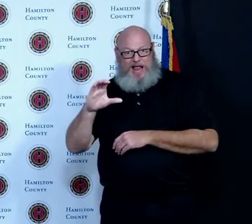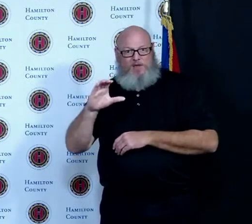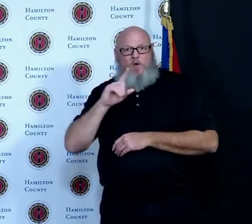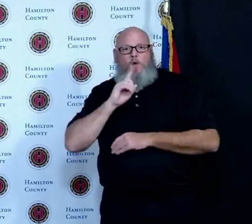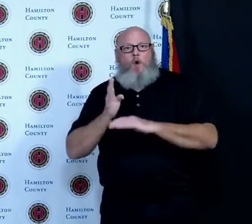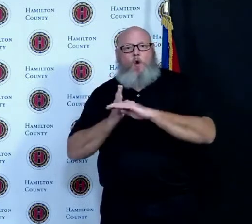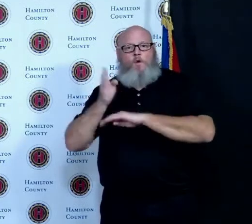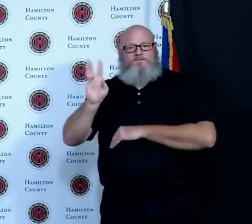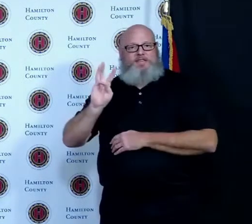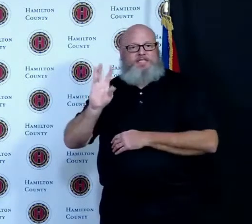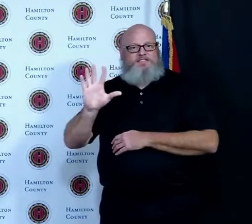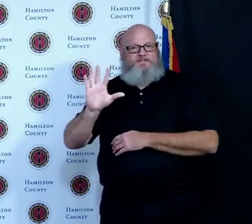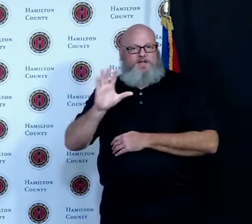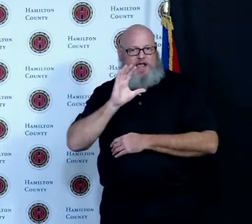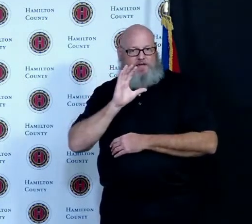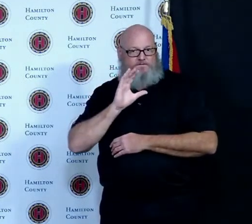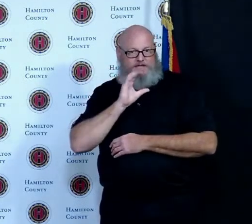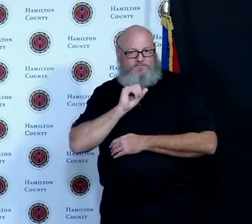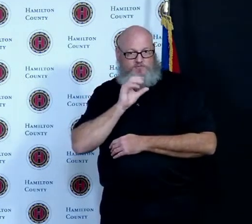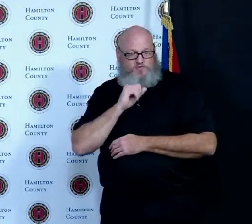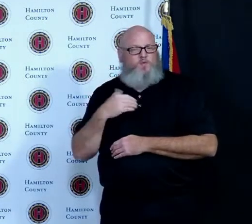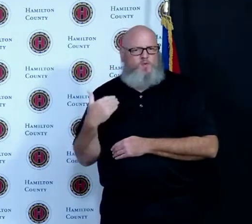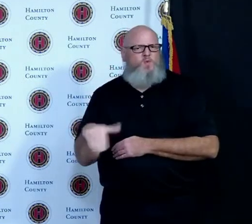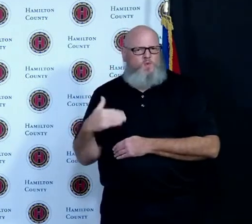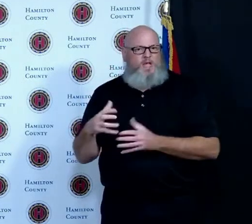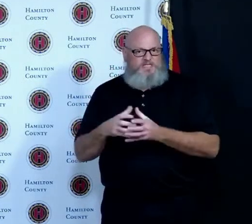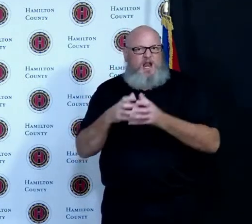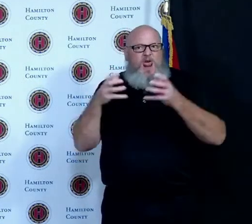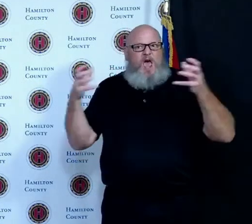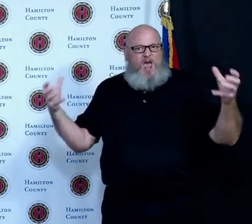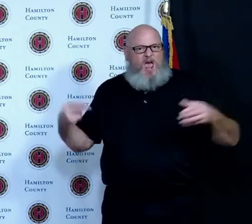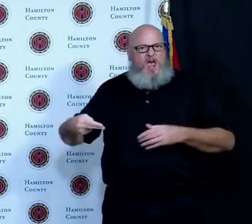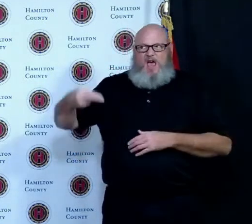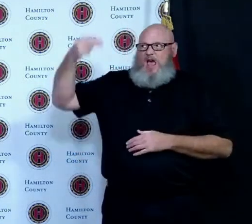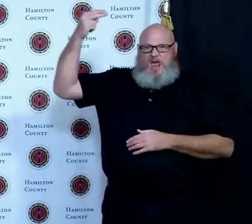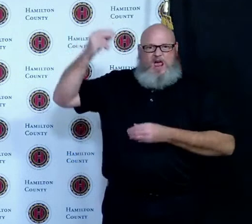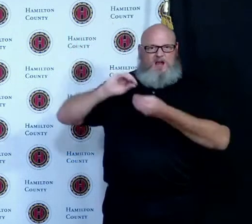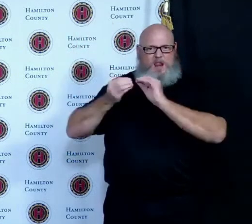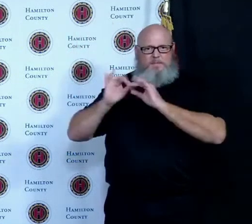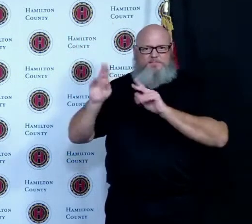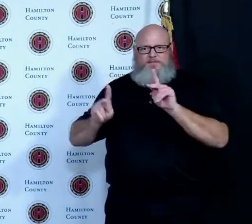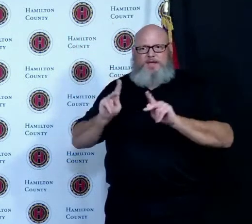we're looking at here and so we are anxious to have a coordinated approach to this and anxious to